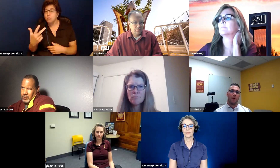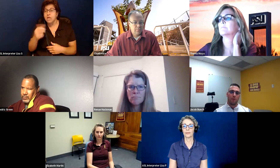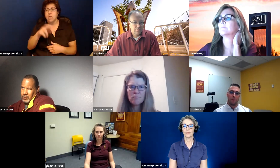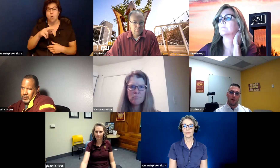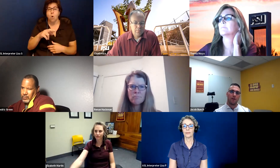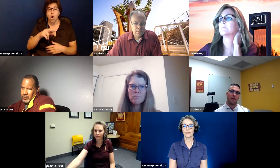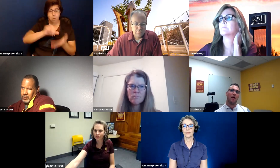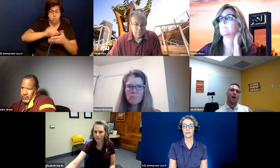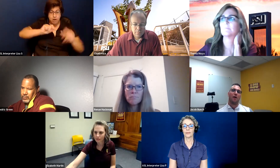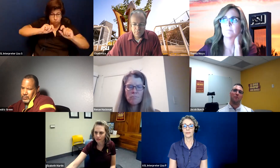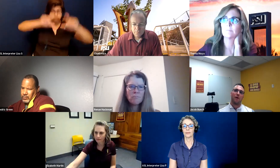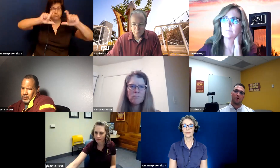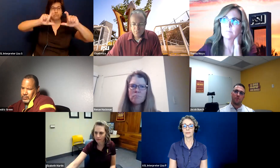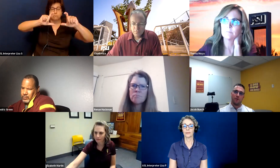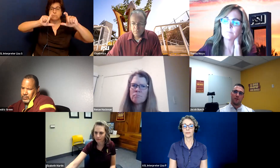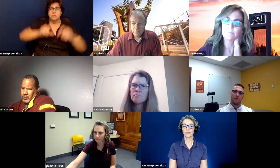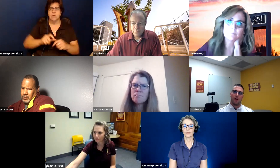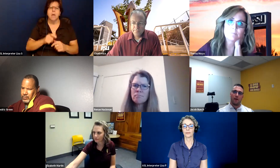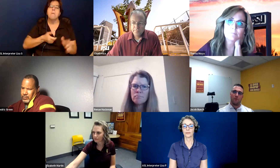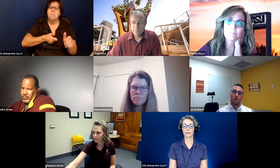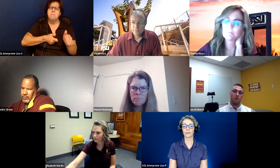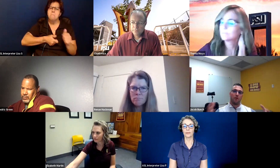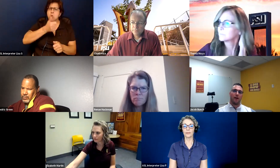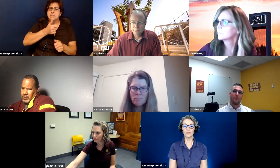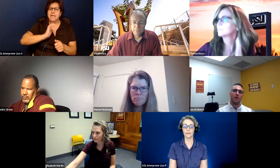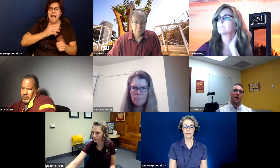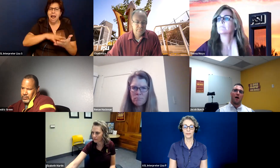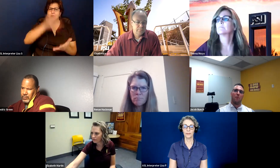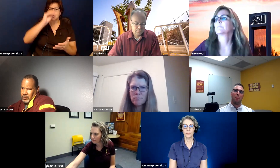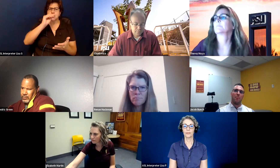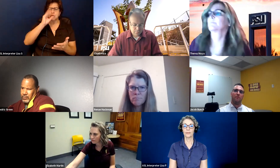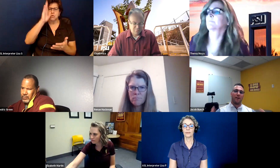But primarily our students will utilize the various types